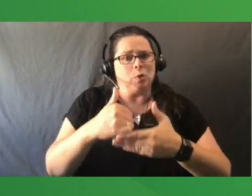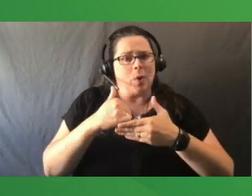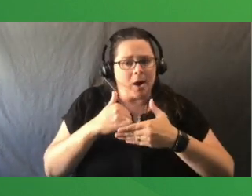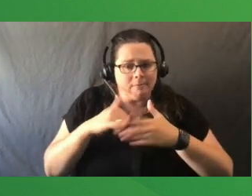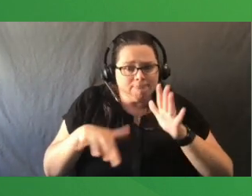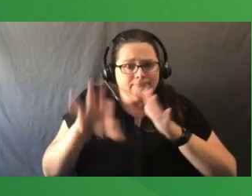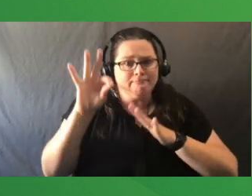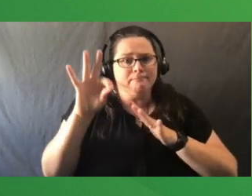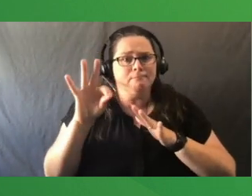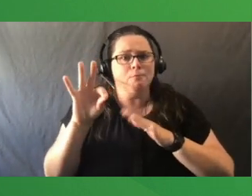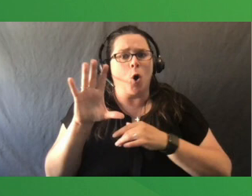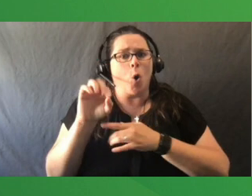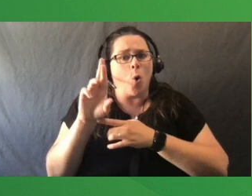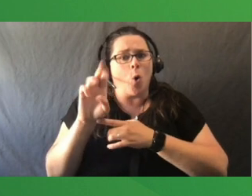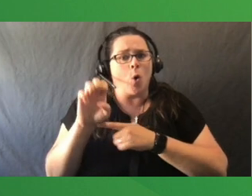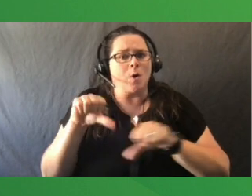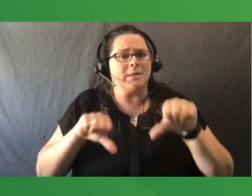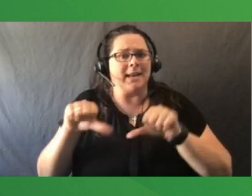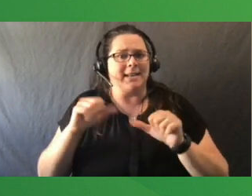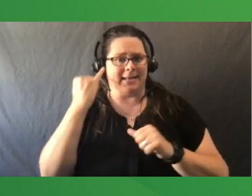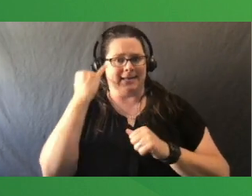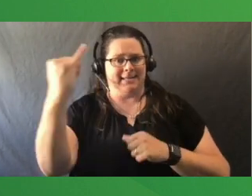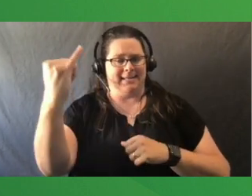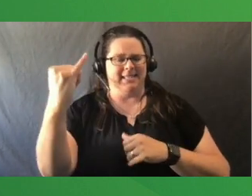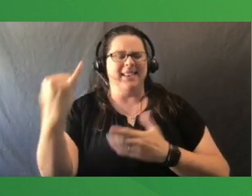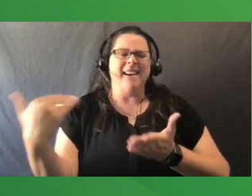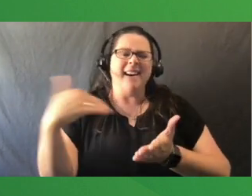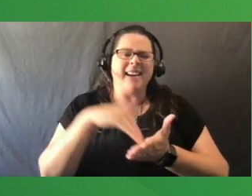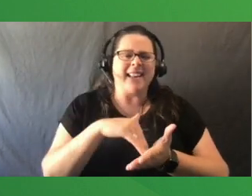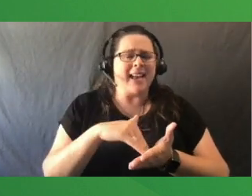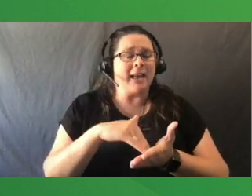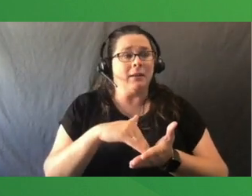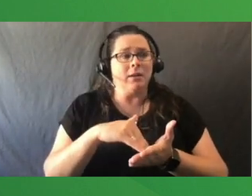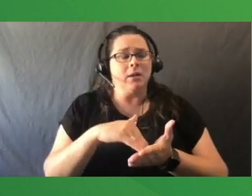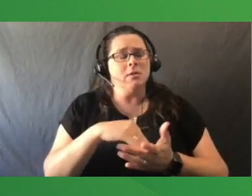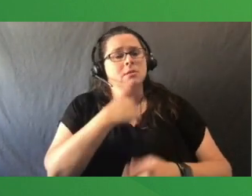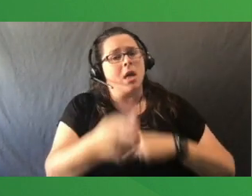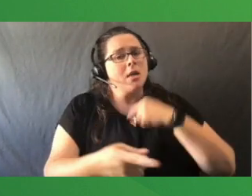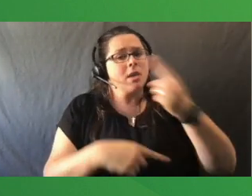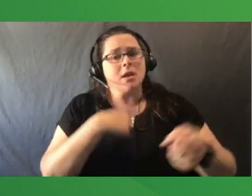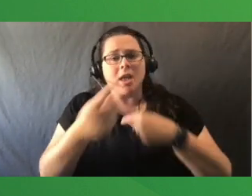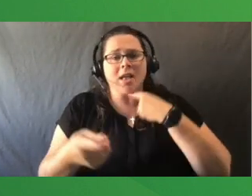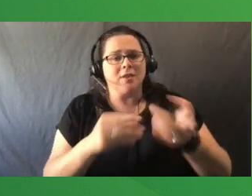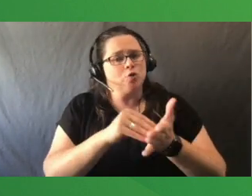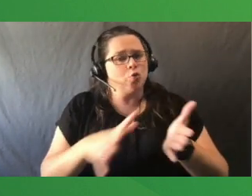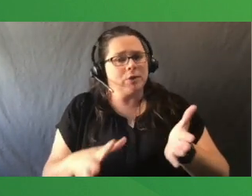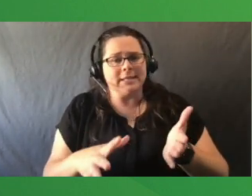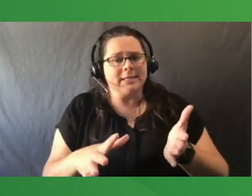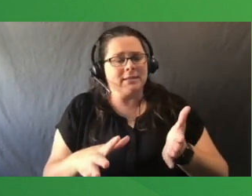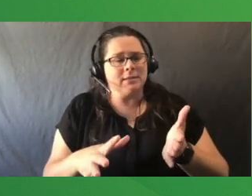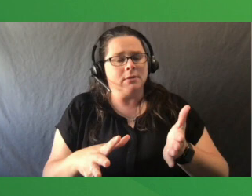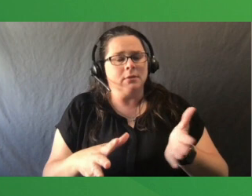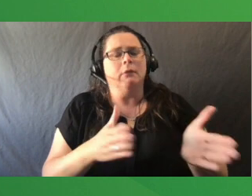I mentioned earlier. So again, we're not telling students something and then doing a lab to confirm what we told